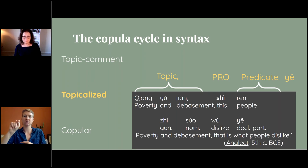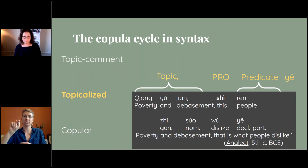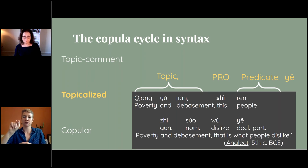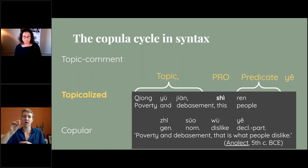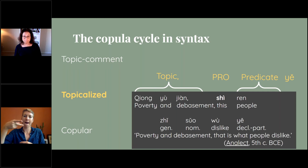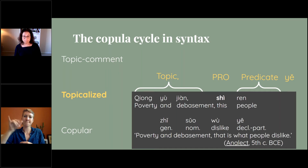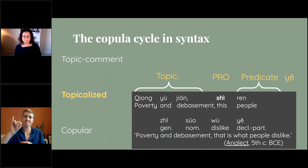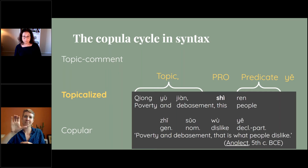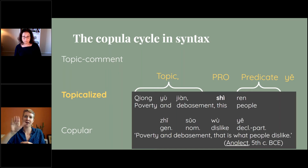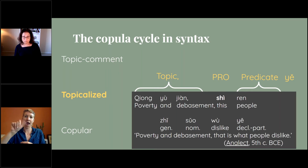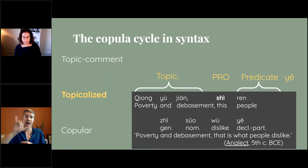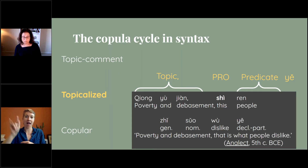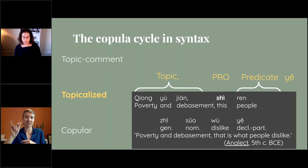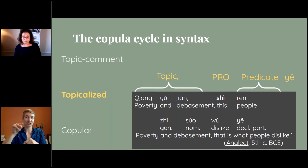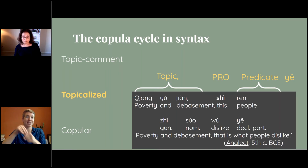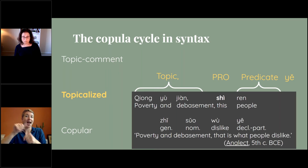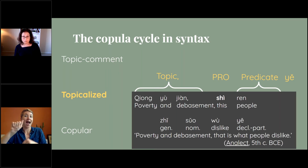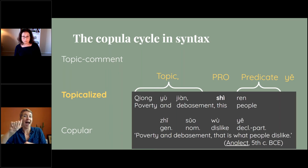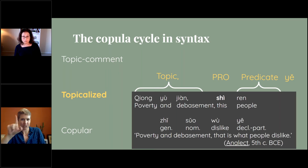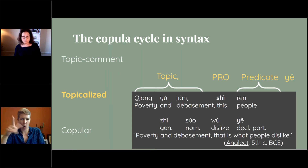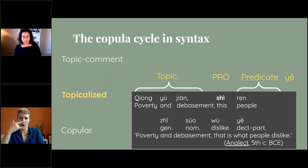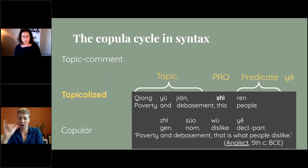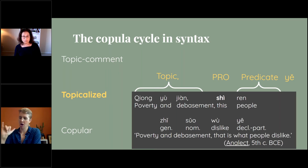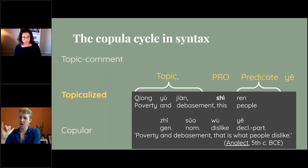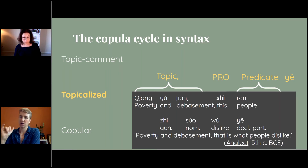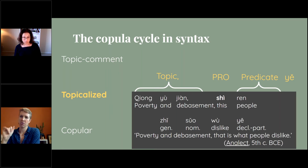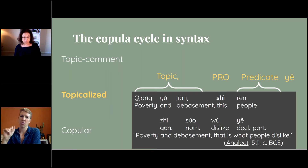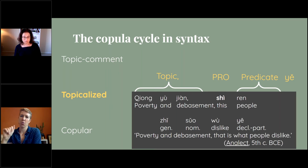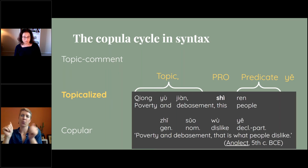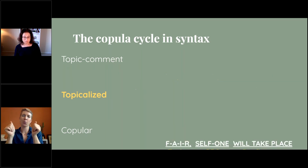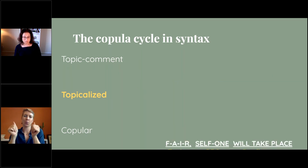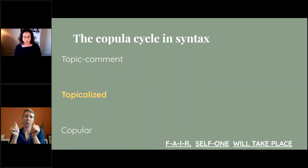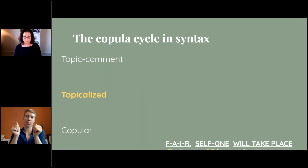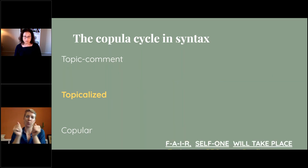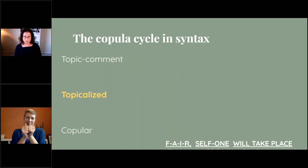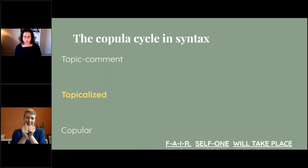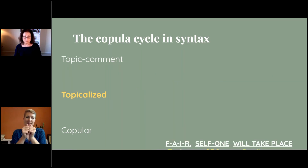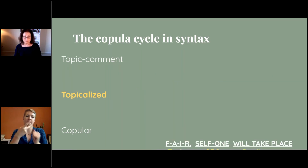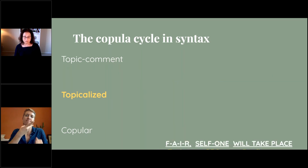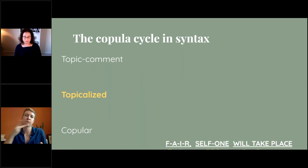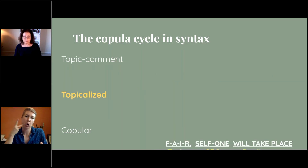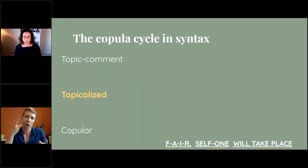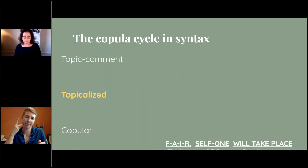So, let’s give now, an example of a topicalized statement in ASL.